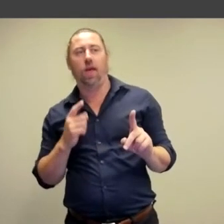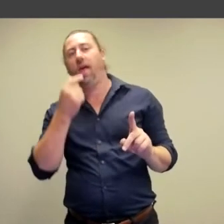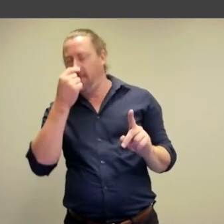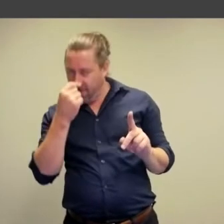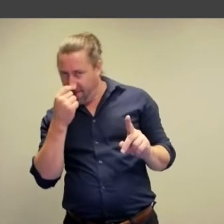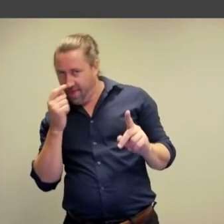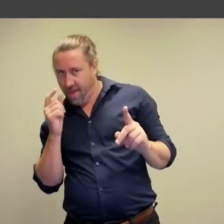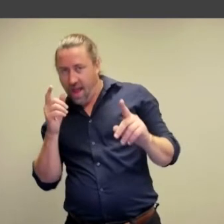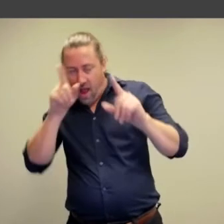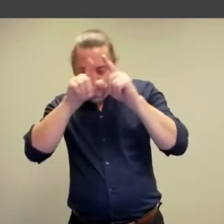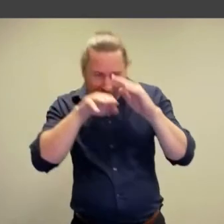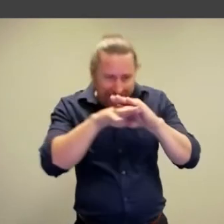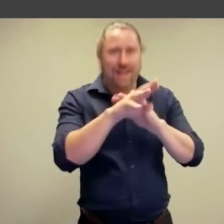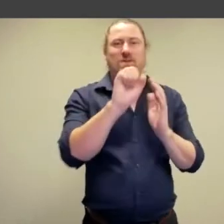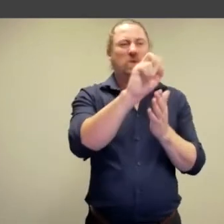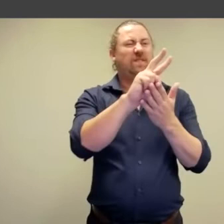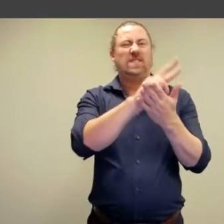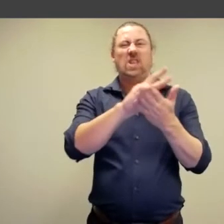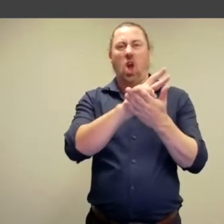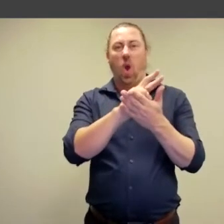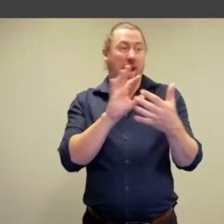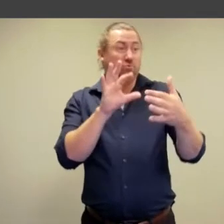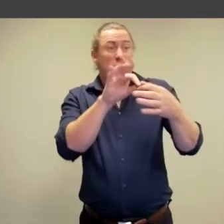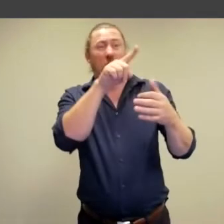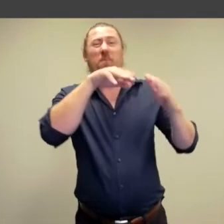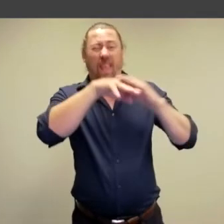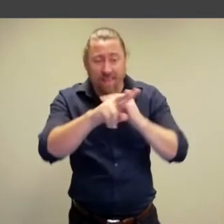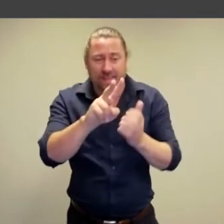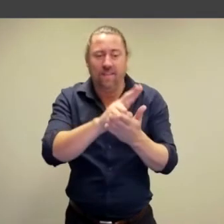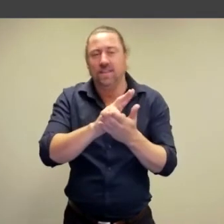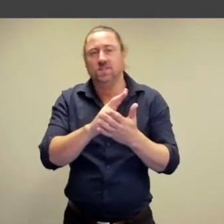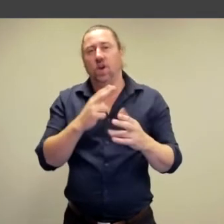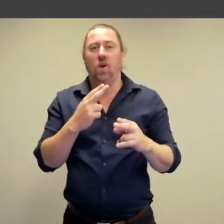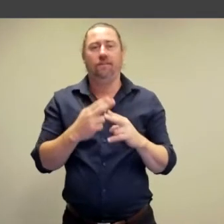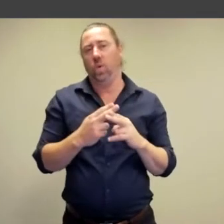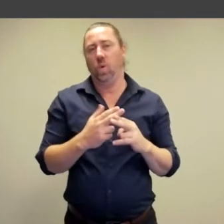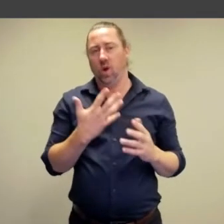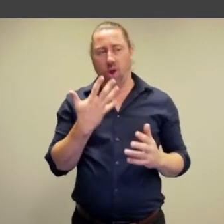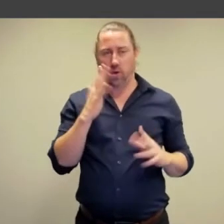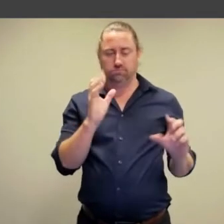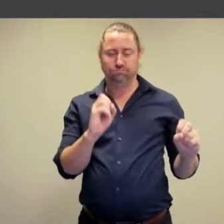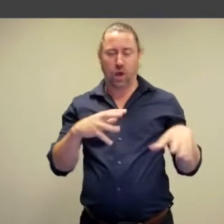the video and join him for a